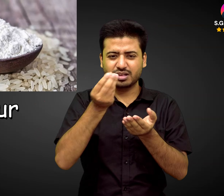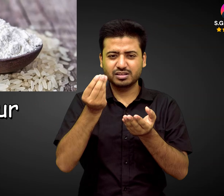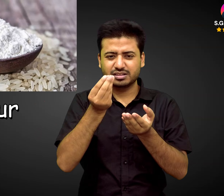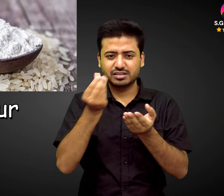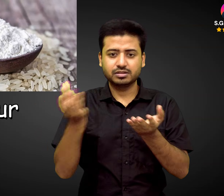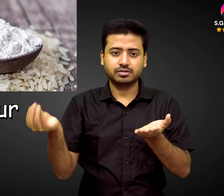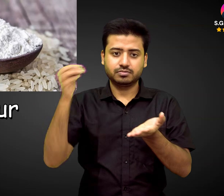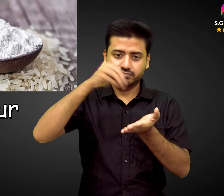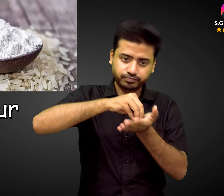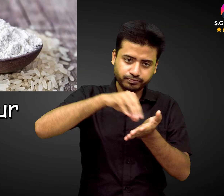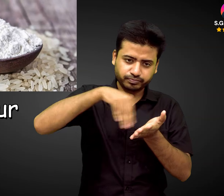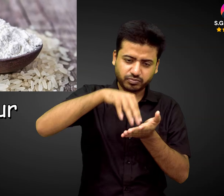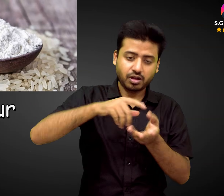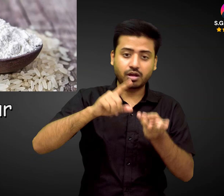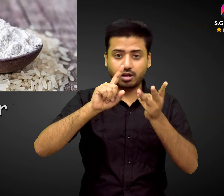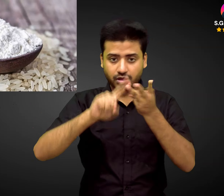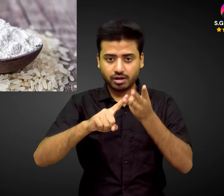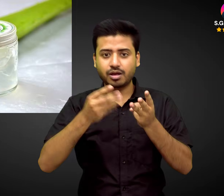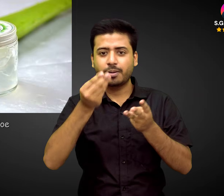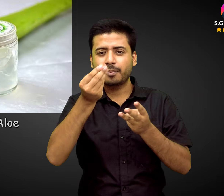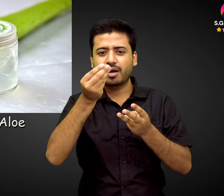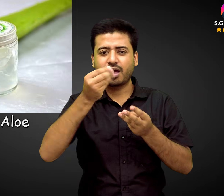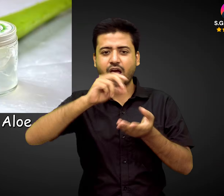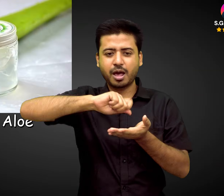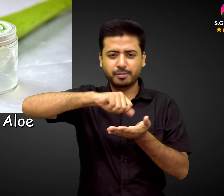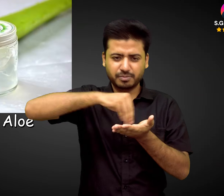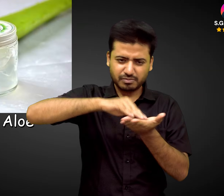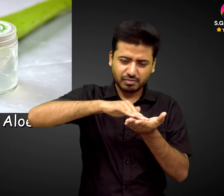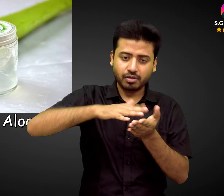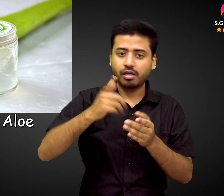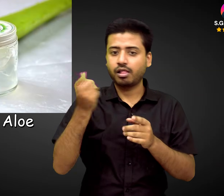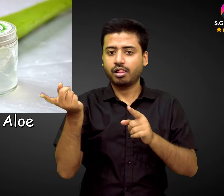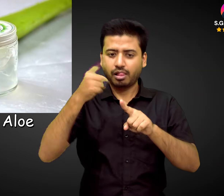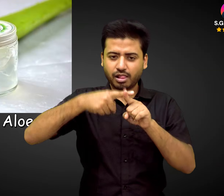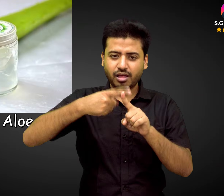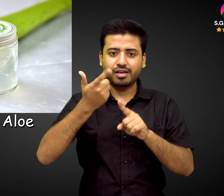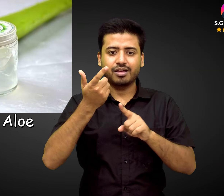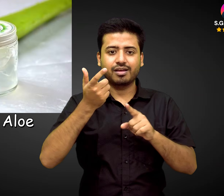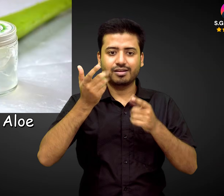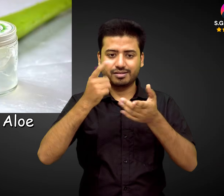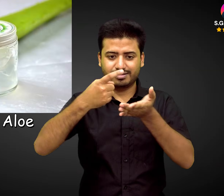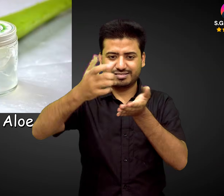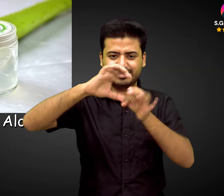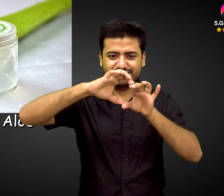microscopic tears in the dermis, finely mil rice flour gently buffs away the top layer of dead